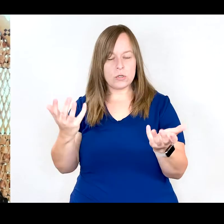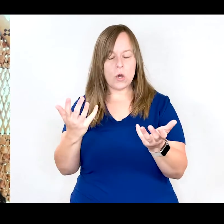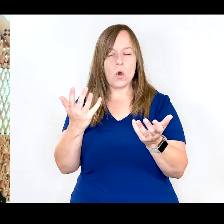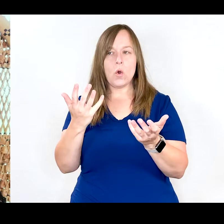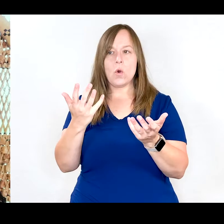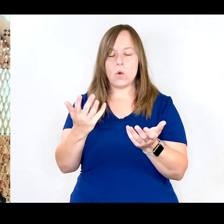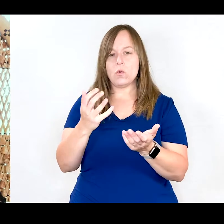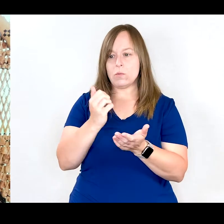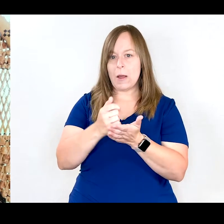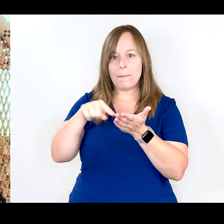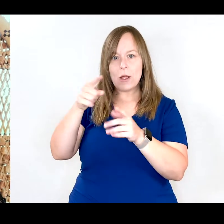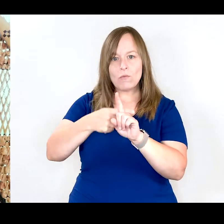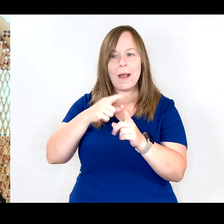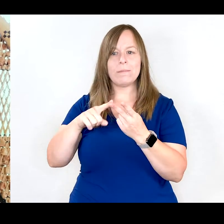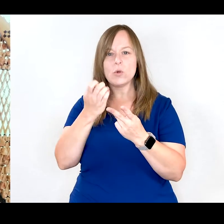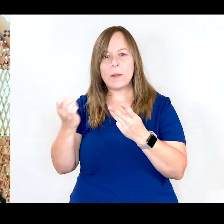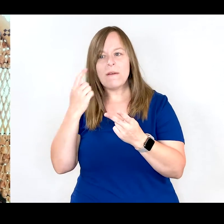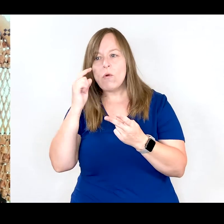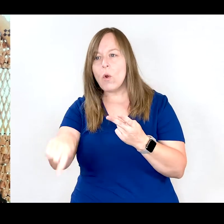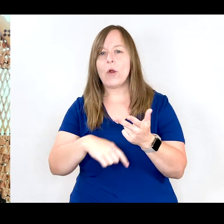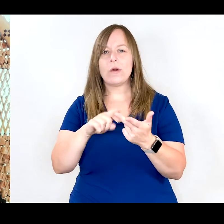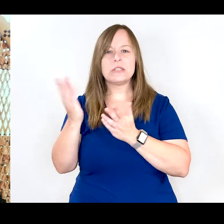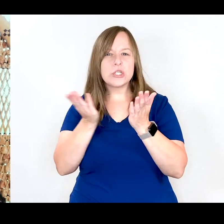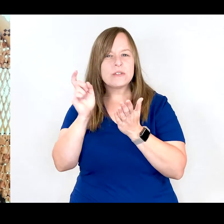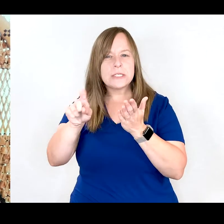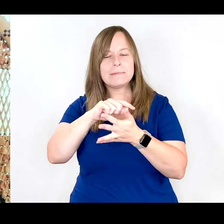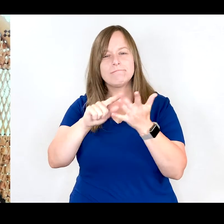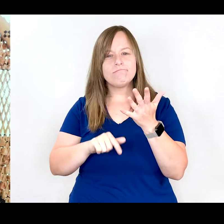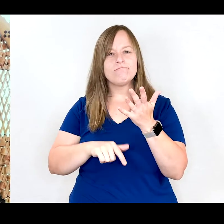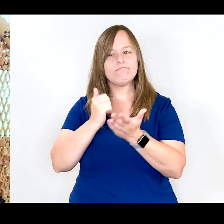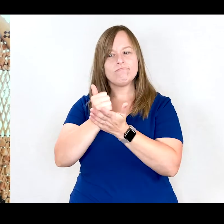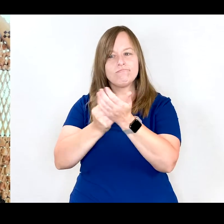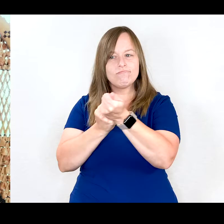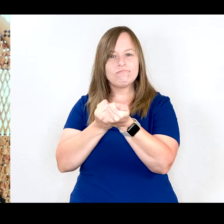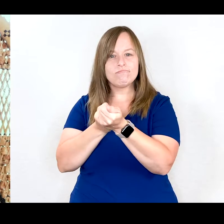to pay her rent. We helped her get some equipment, some services,